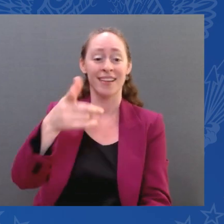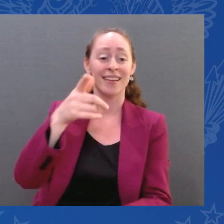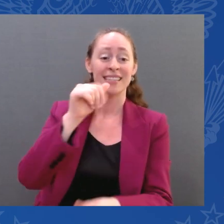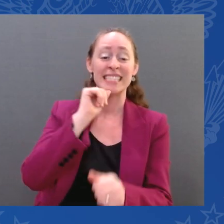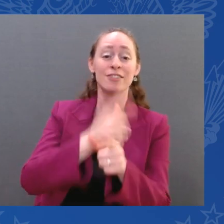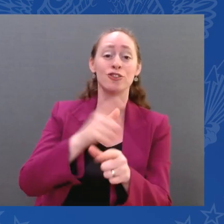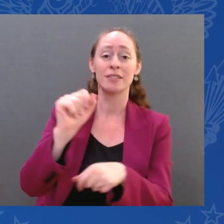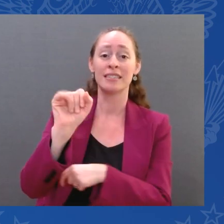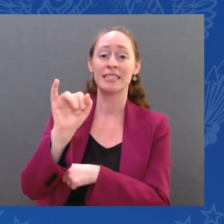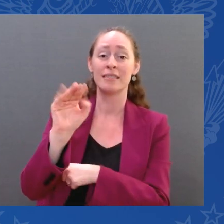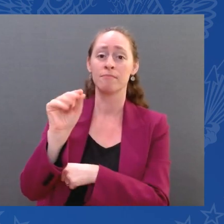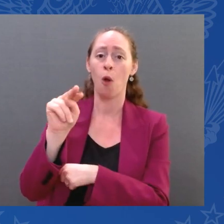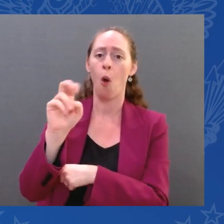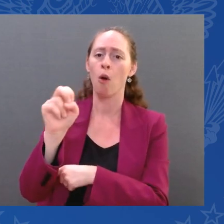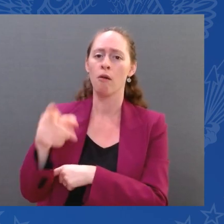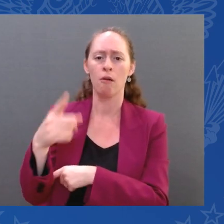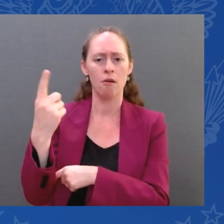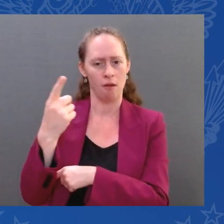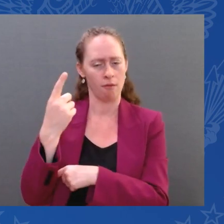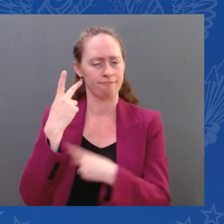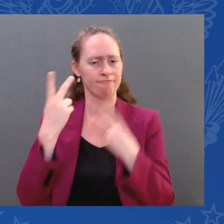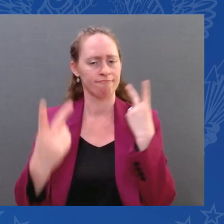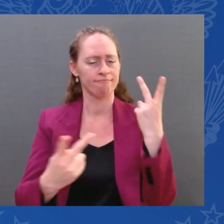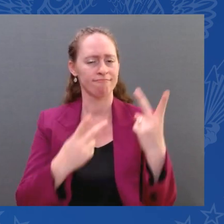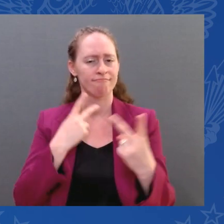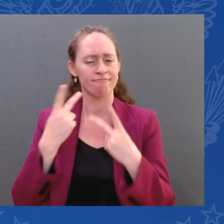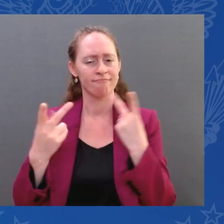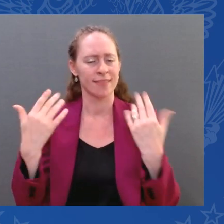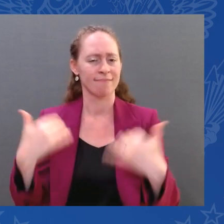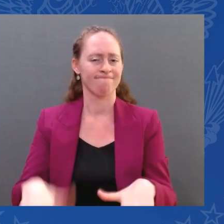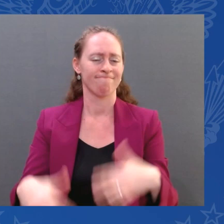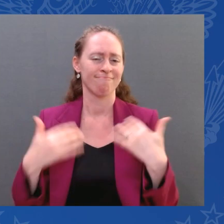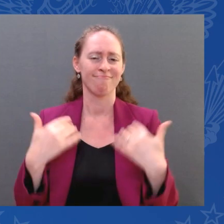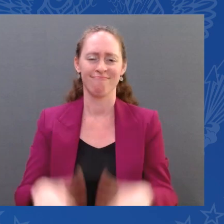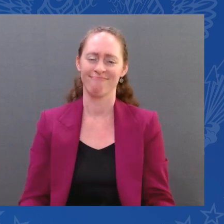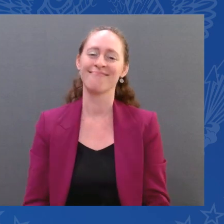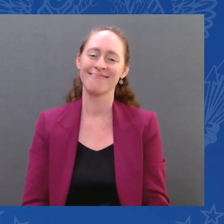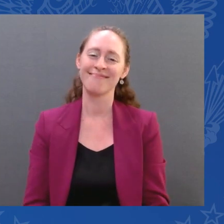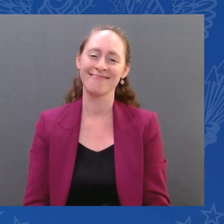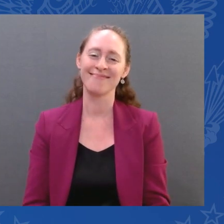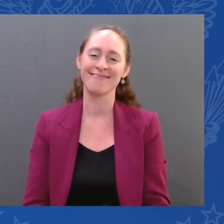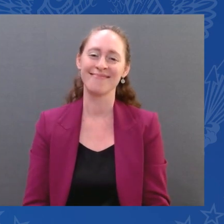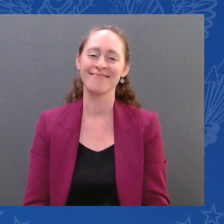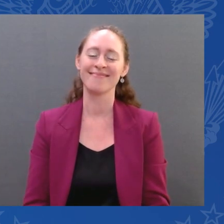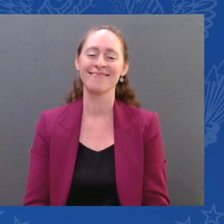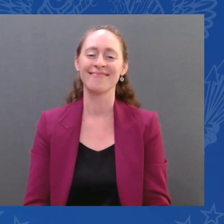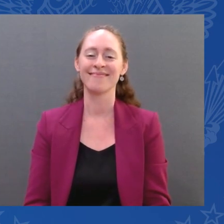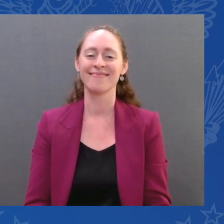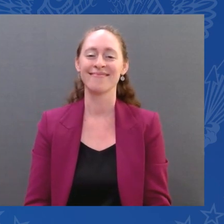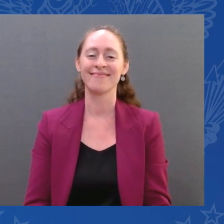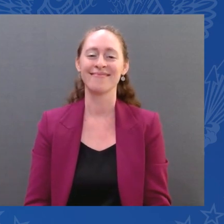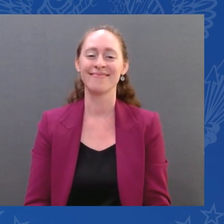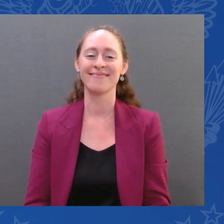I wasn't supposed to do this. They told me not to. I'm going to do it anyway, I'm going to tell a story. I went over to see Pope John --